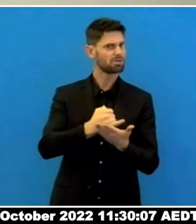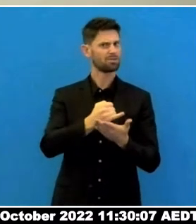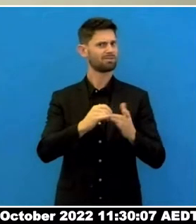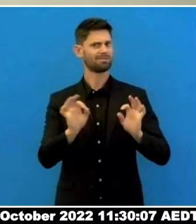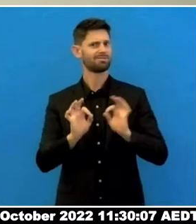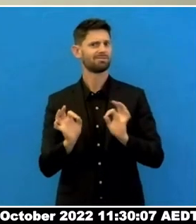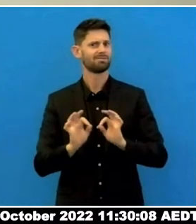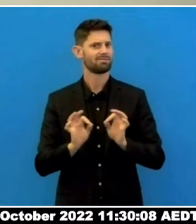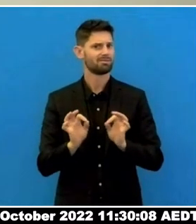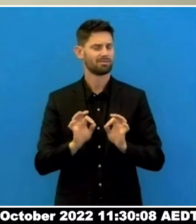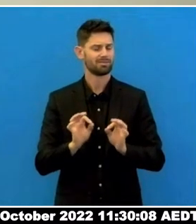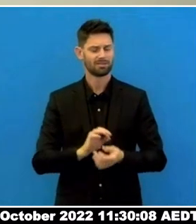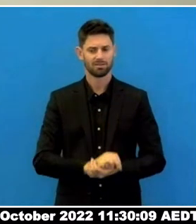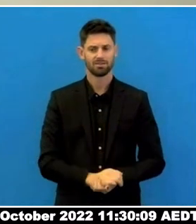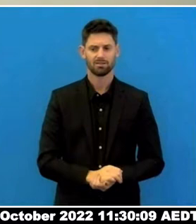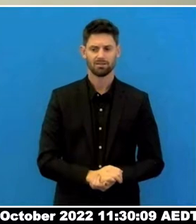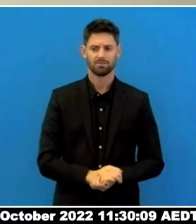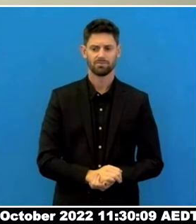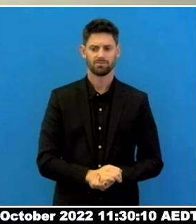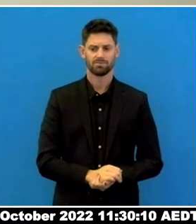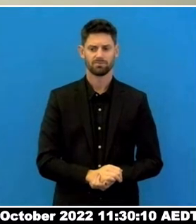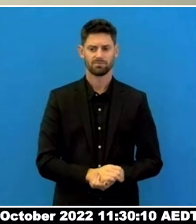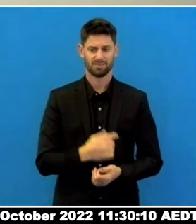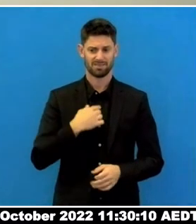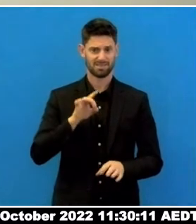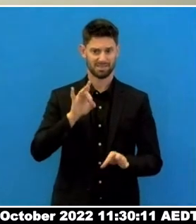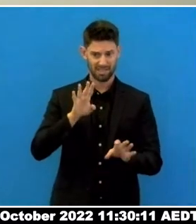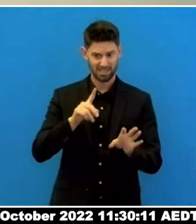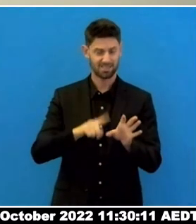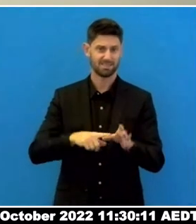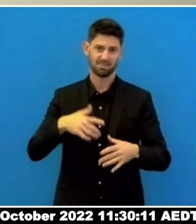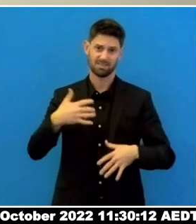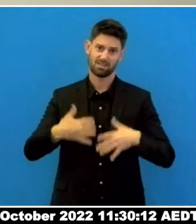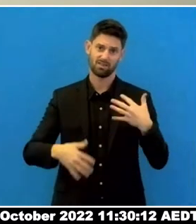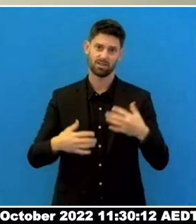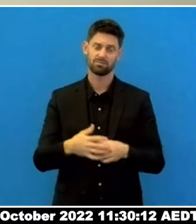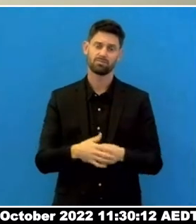I need to Australia government. Thank you, everybody. Thank you, Mr Rahman.